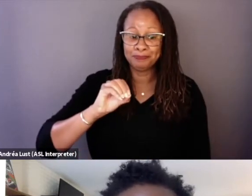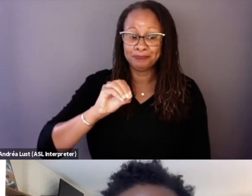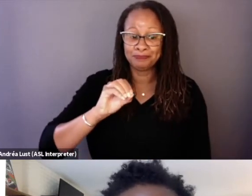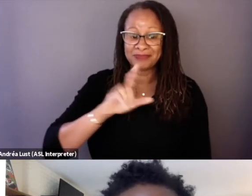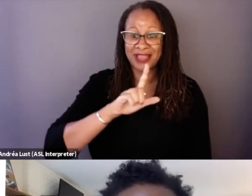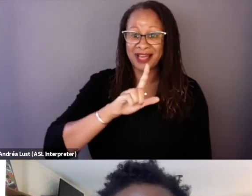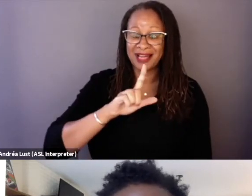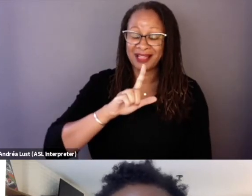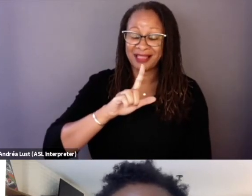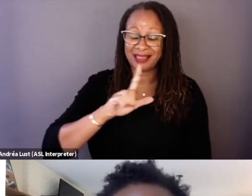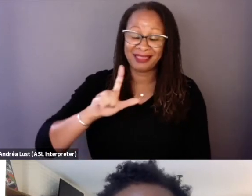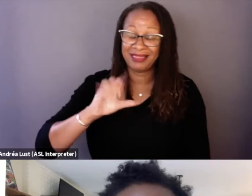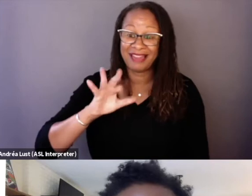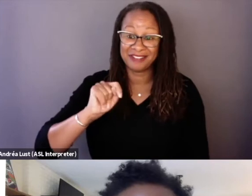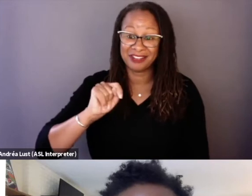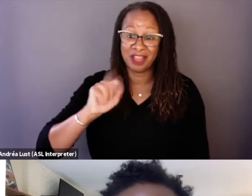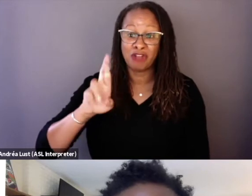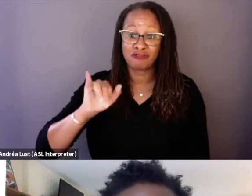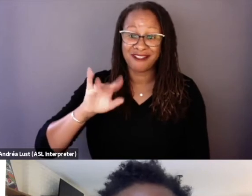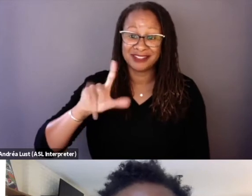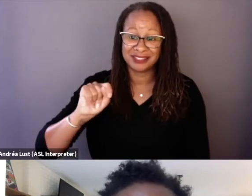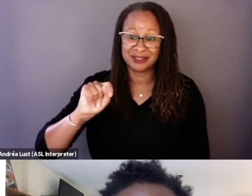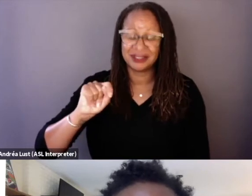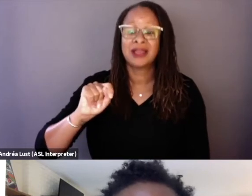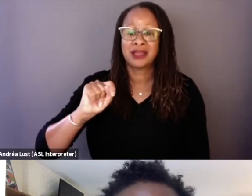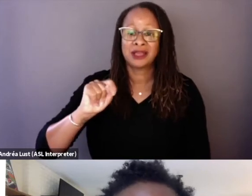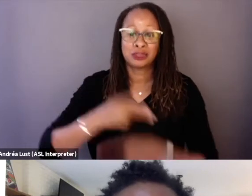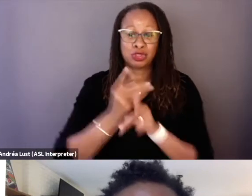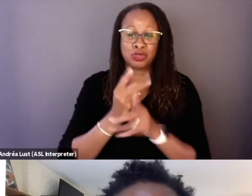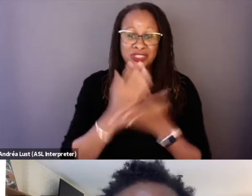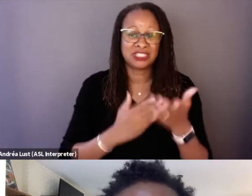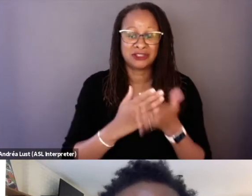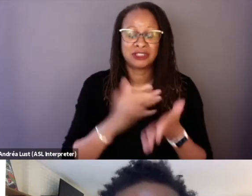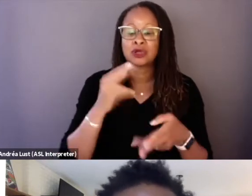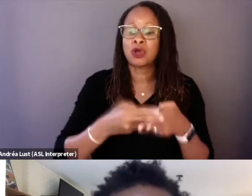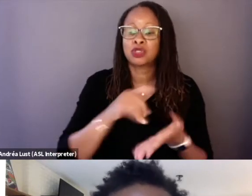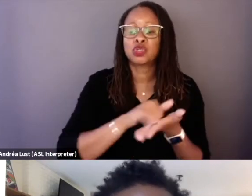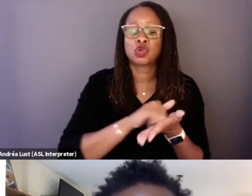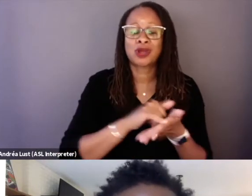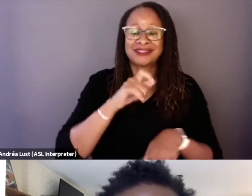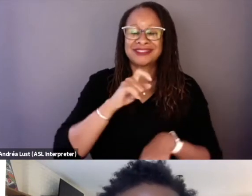which produces the series "The New York Times Presents". I got a call from them in probably about mid-June.